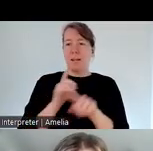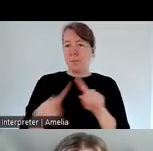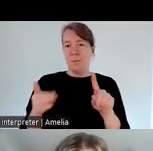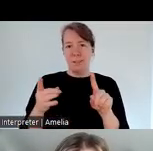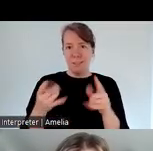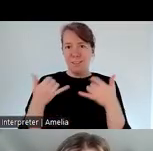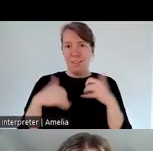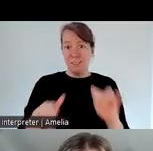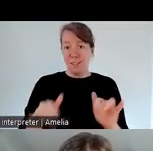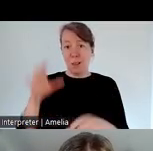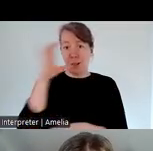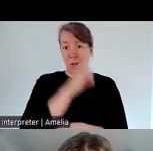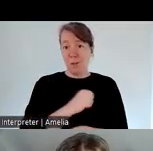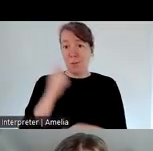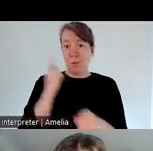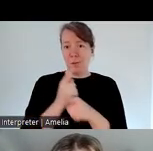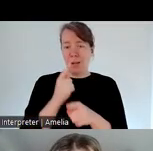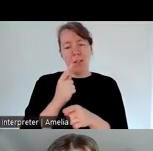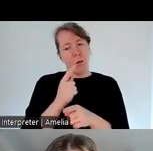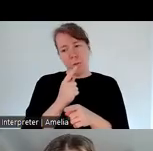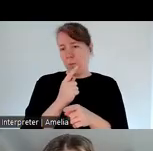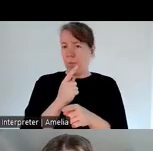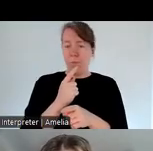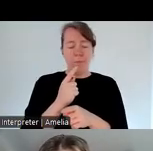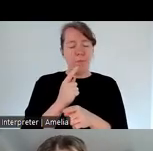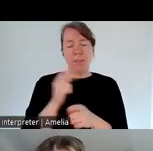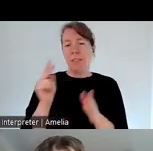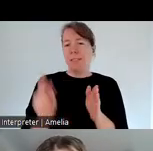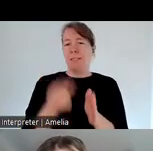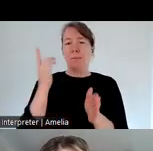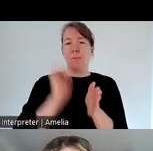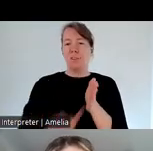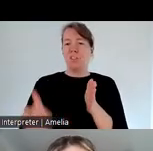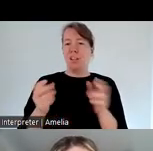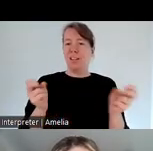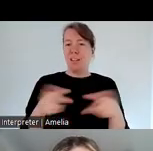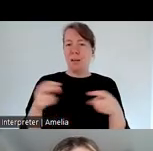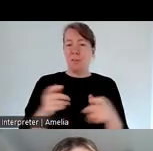Um, always double check your captions, fix any mistakes, or send the video